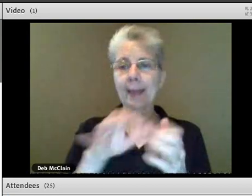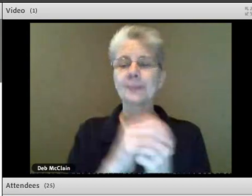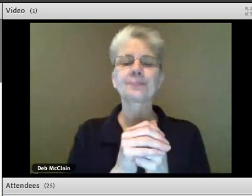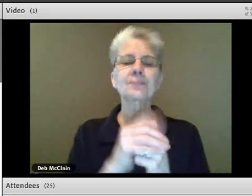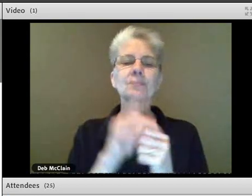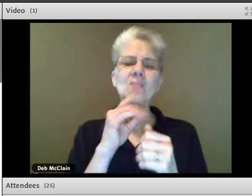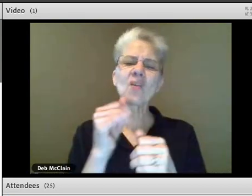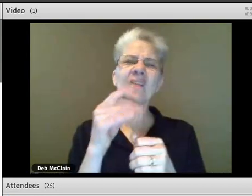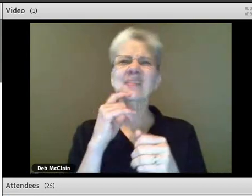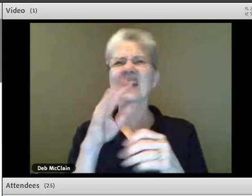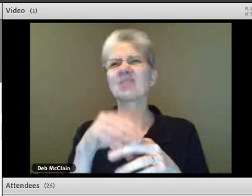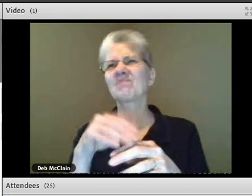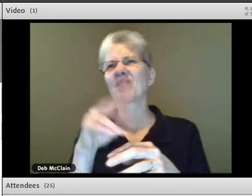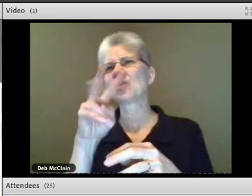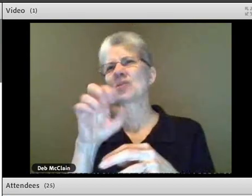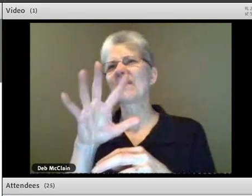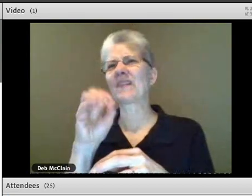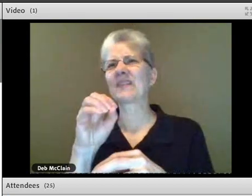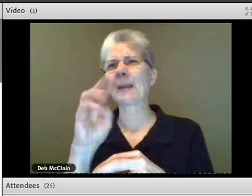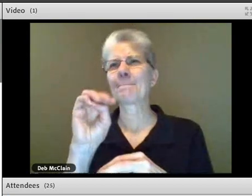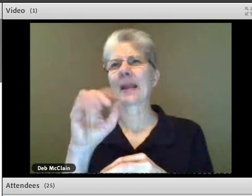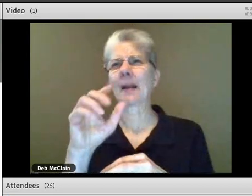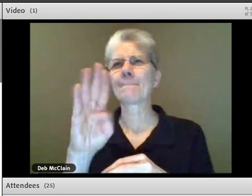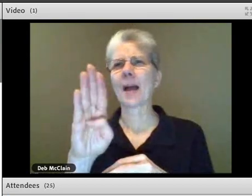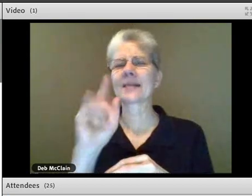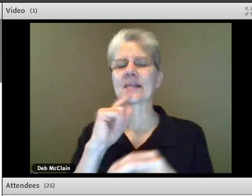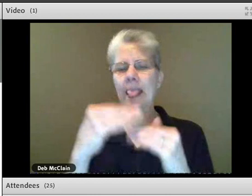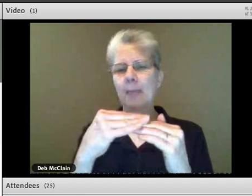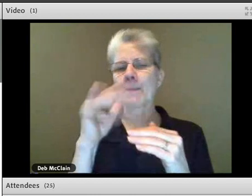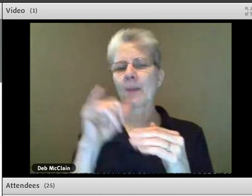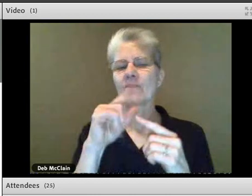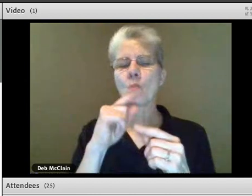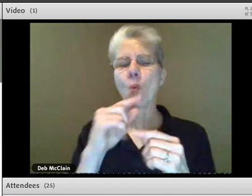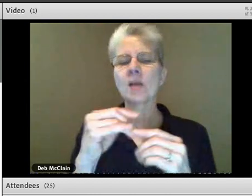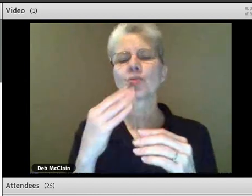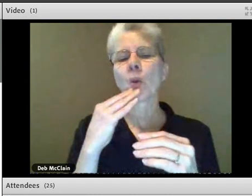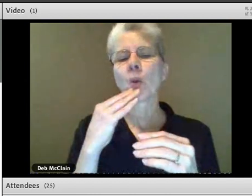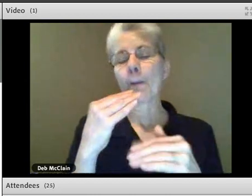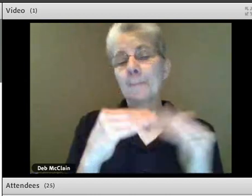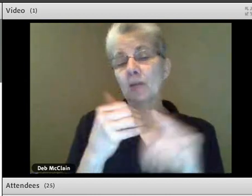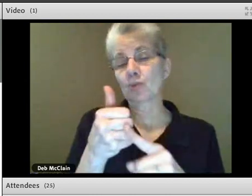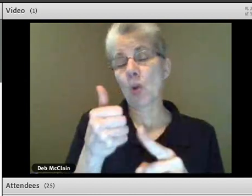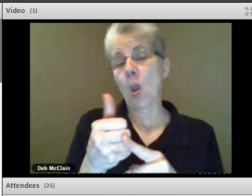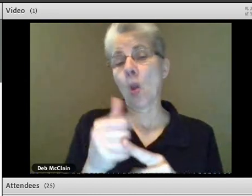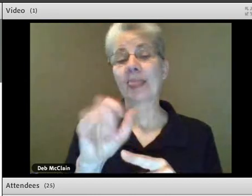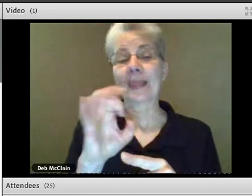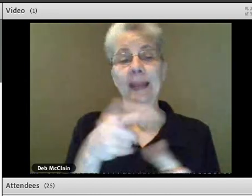Like, 250 megabytes is your limit, but if you wanted to build your own Canvas course, the link is there.